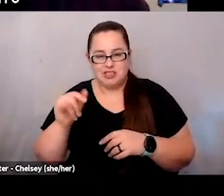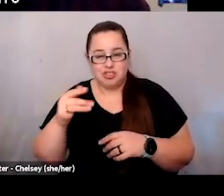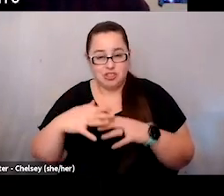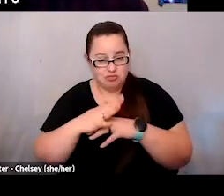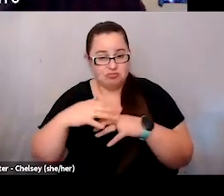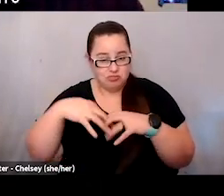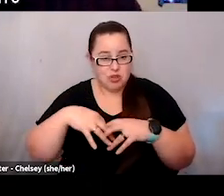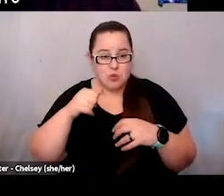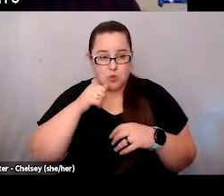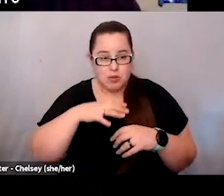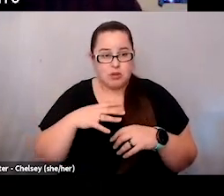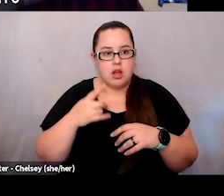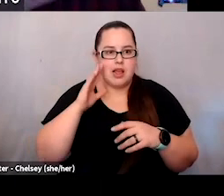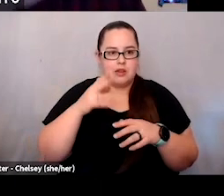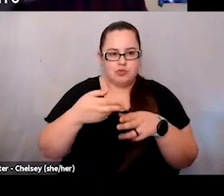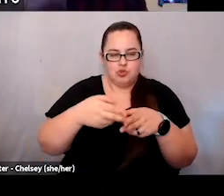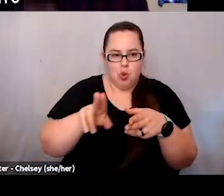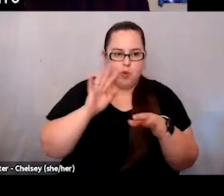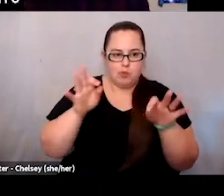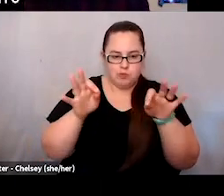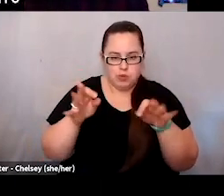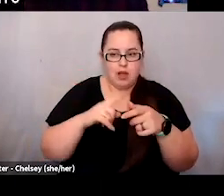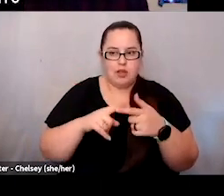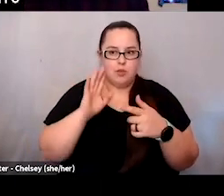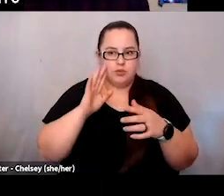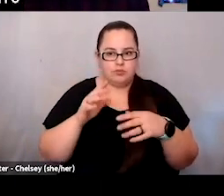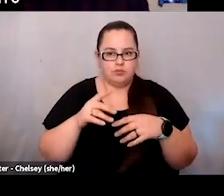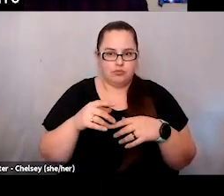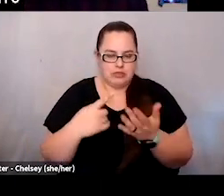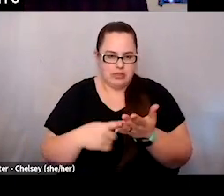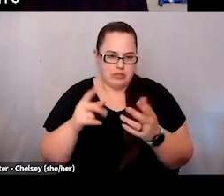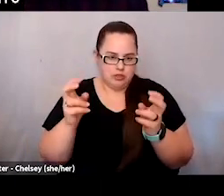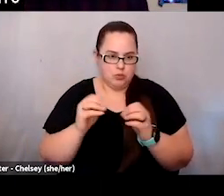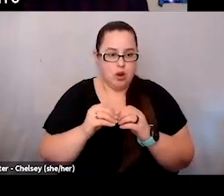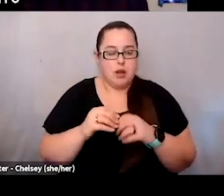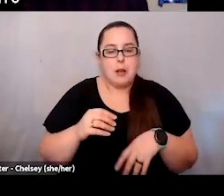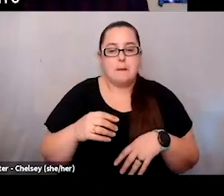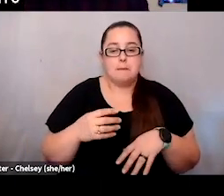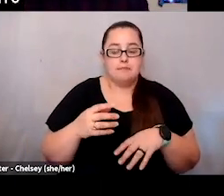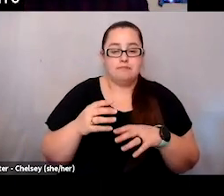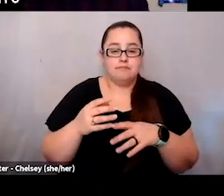this discussion here. And I'm gonna have you watch this, very brief. And then I'll talk a